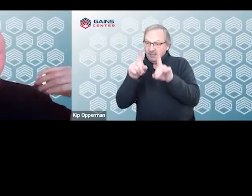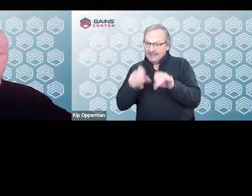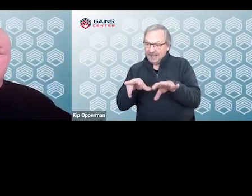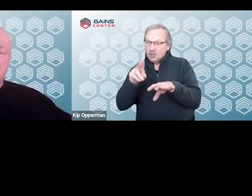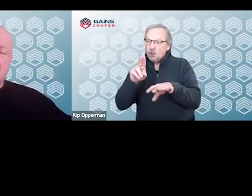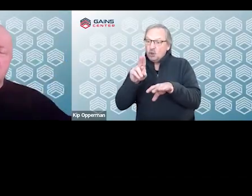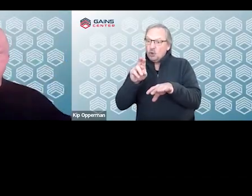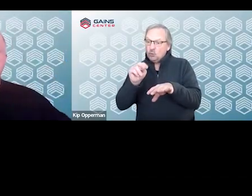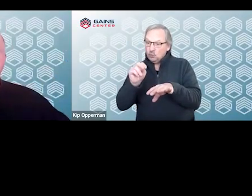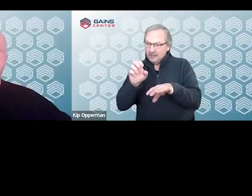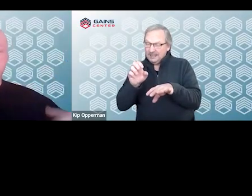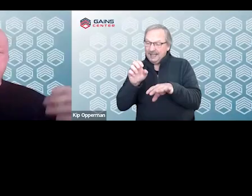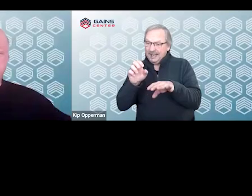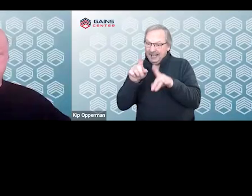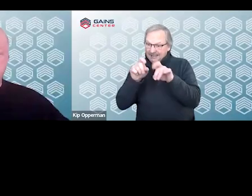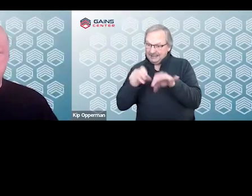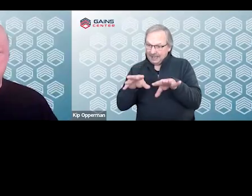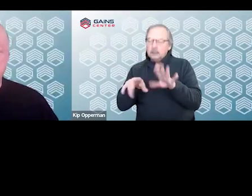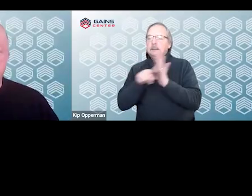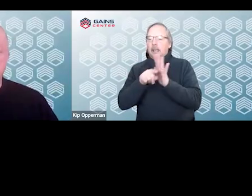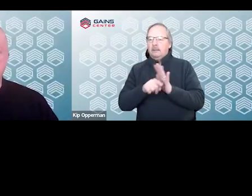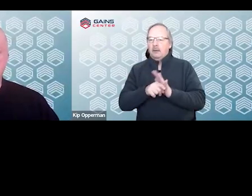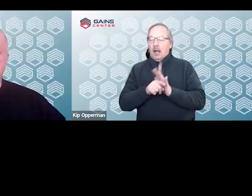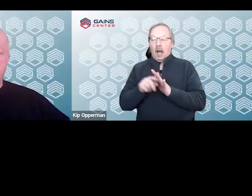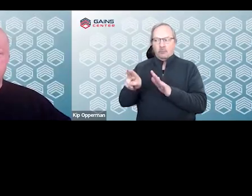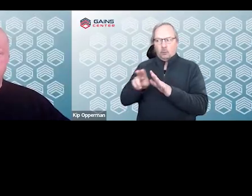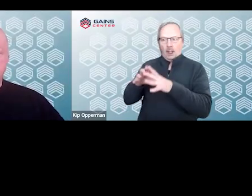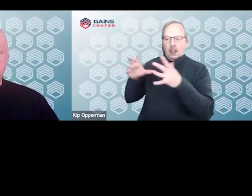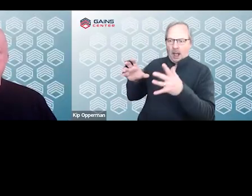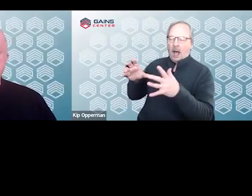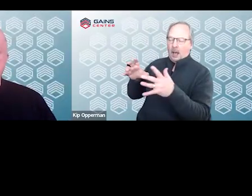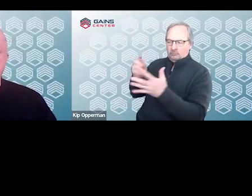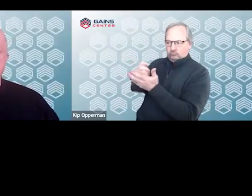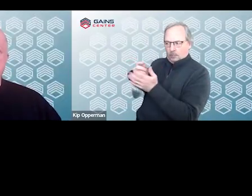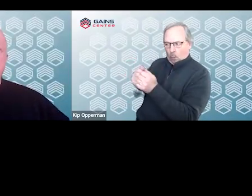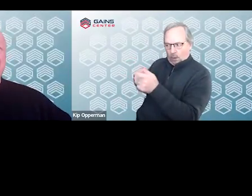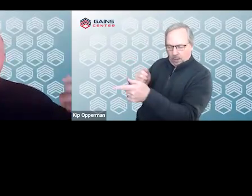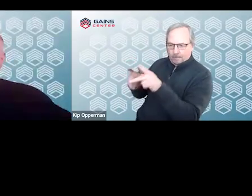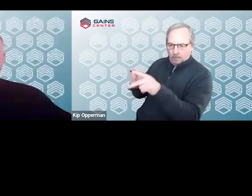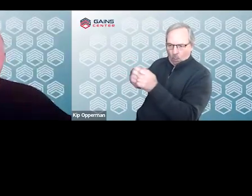Now, I've done a lot of treatment with people with stimulant use disorder over the last 50 years.